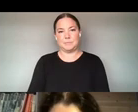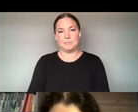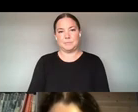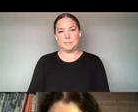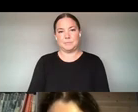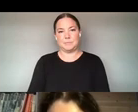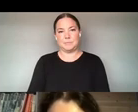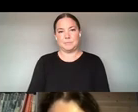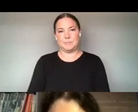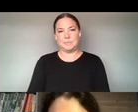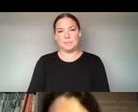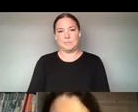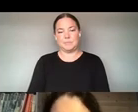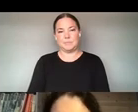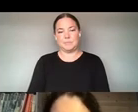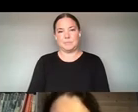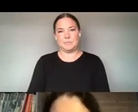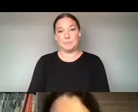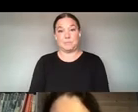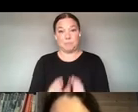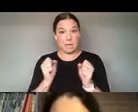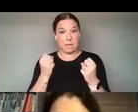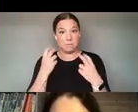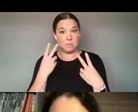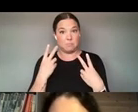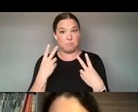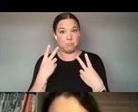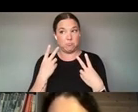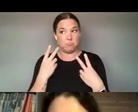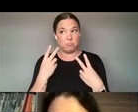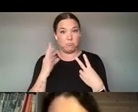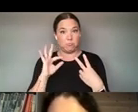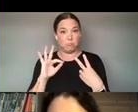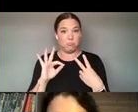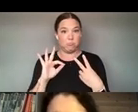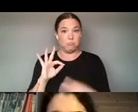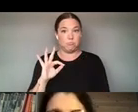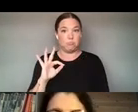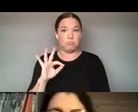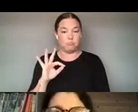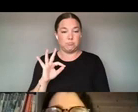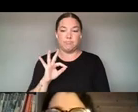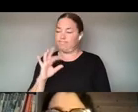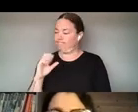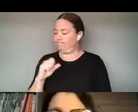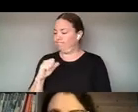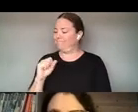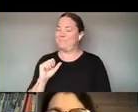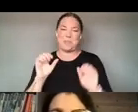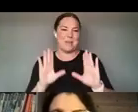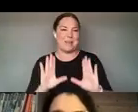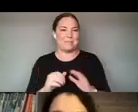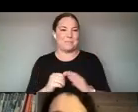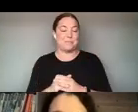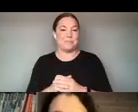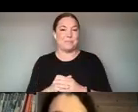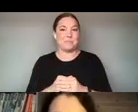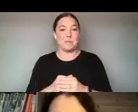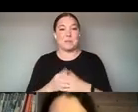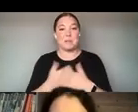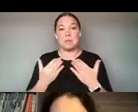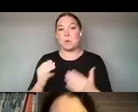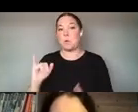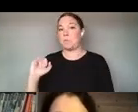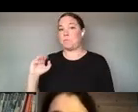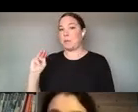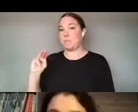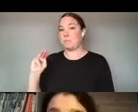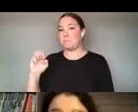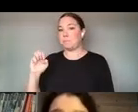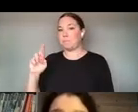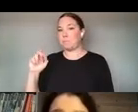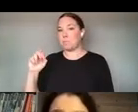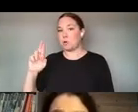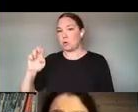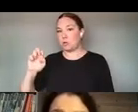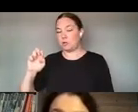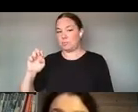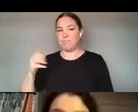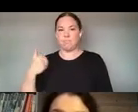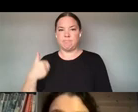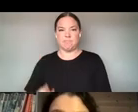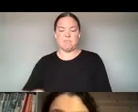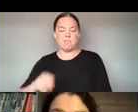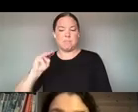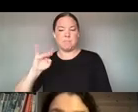CAN YOU SEE IT? YES. GREAT. SO YES, IMMERSE IS A MEDIUM PUBLICATION THAT FOSTERS DIALOGUE AND